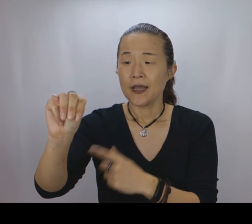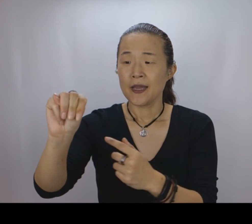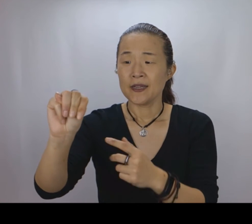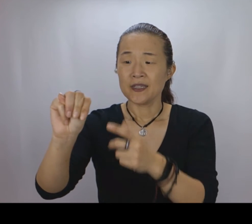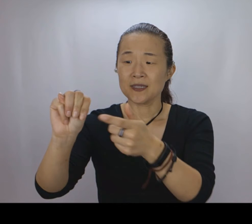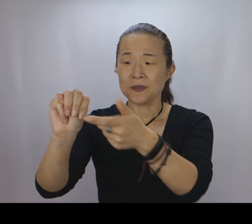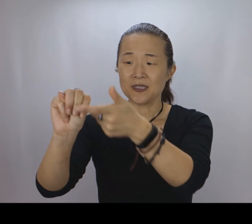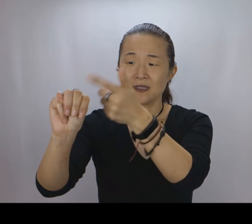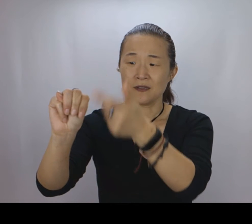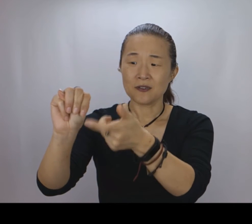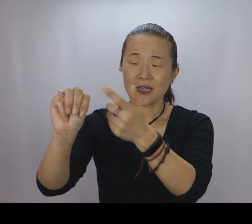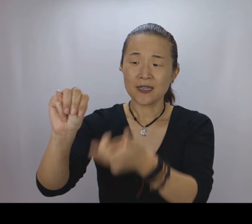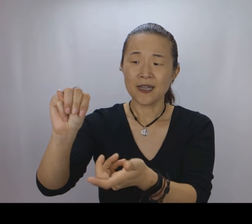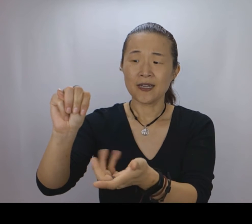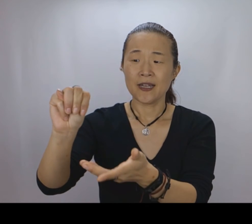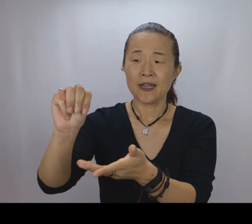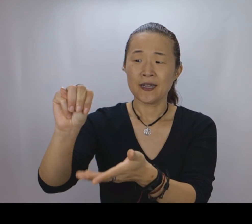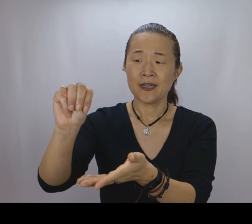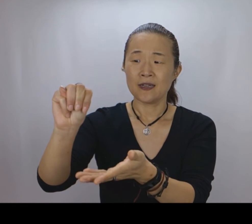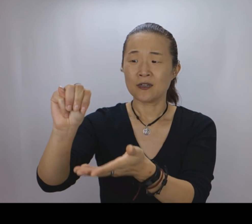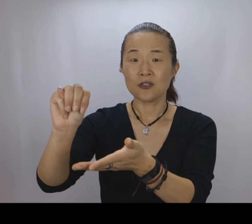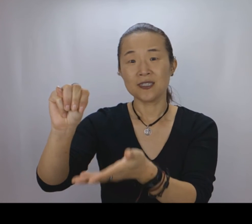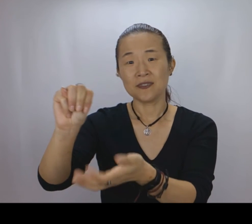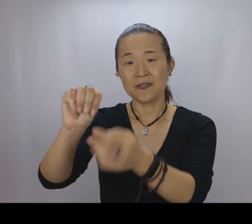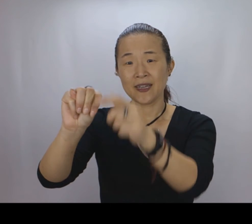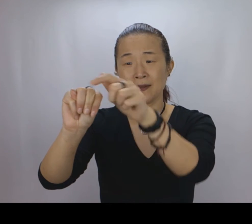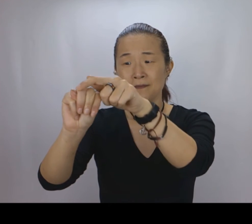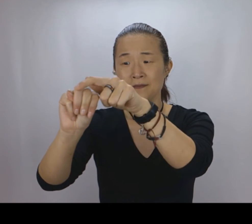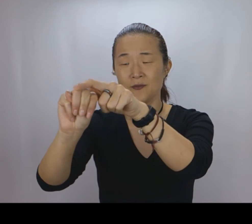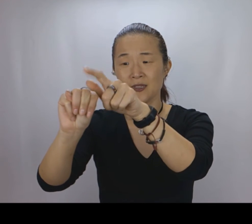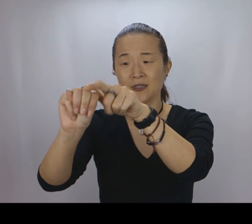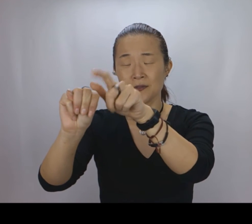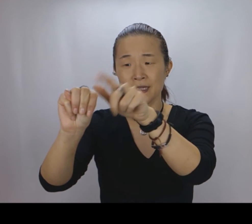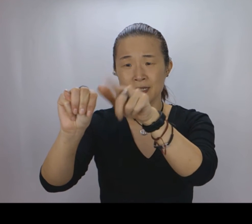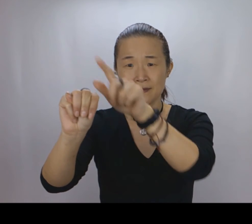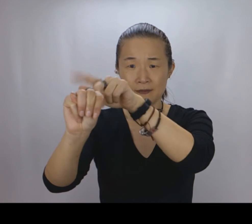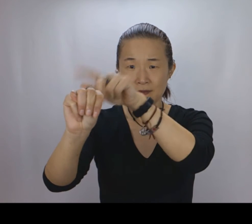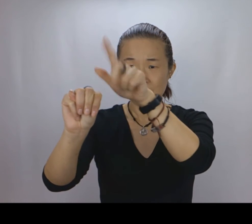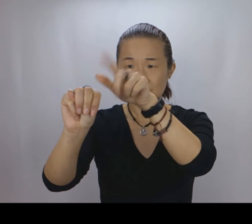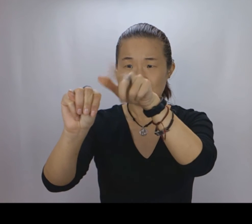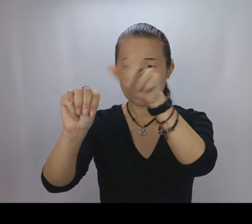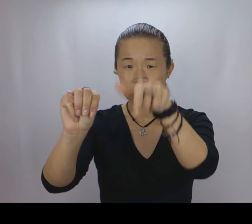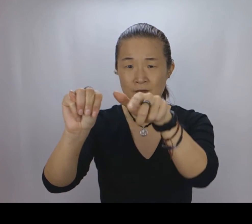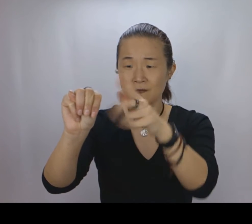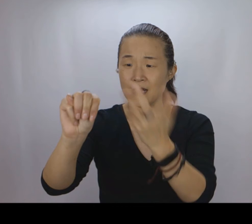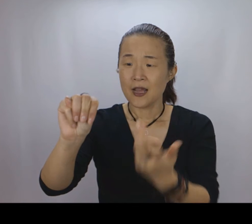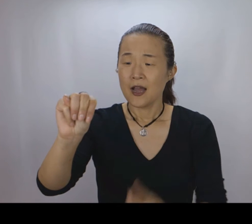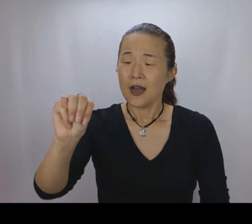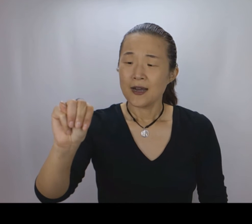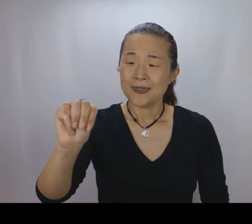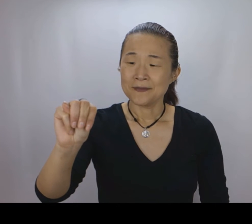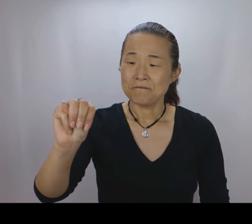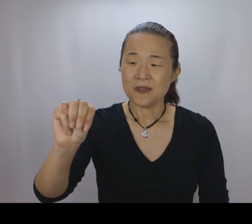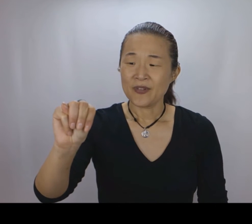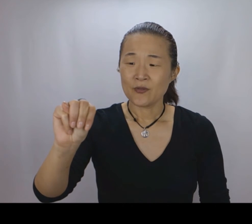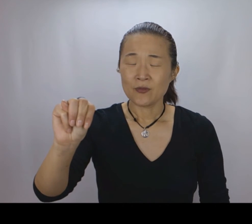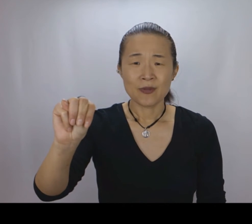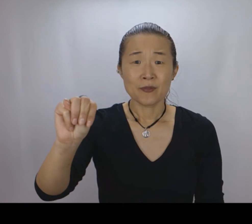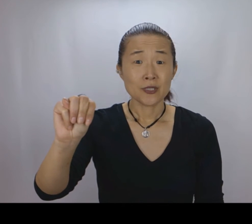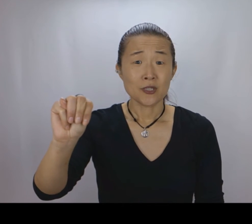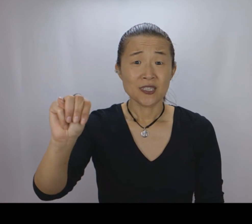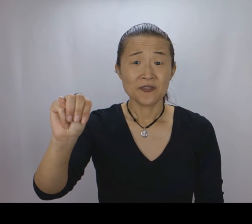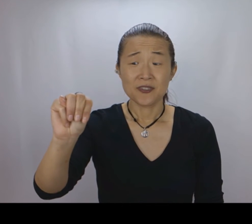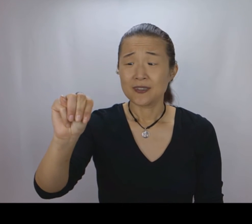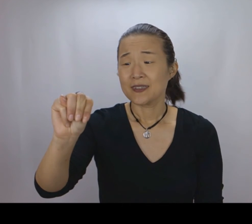and it's supposed to look kind of like a cursive "M" with three bumps if anyone remembers cursive.